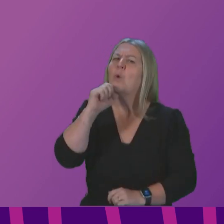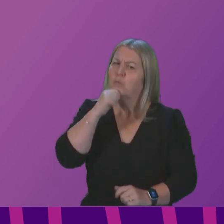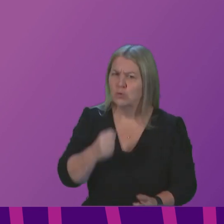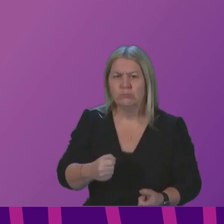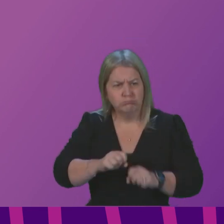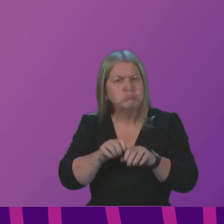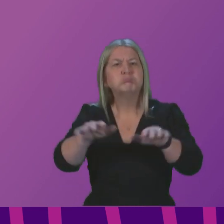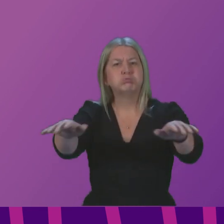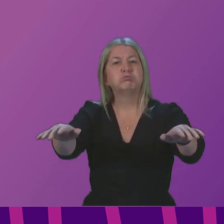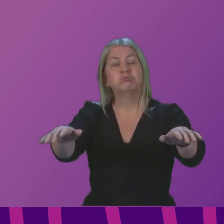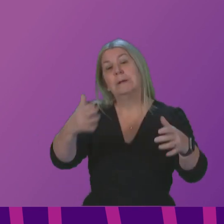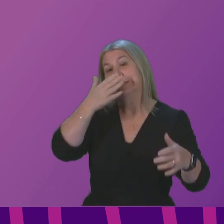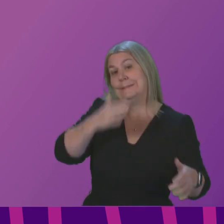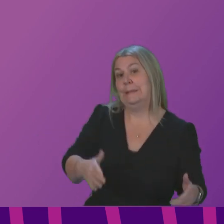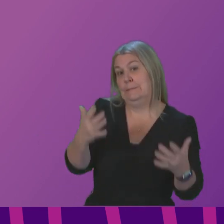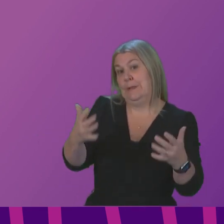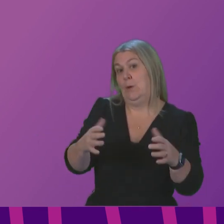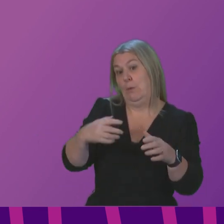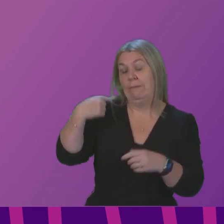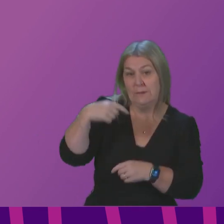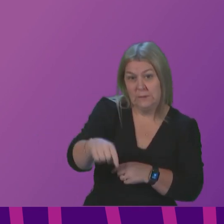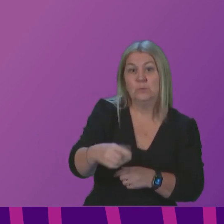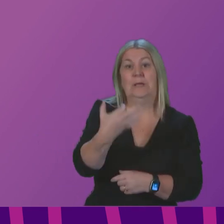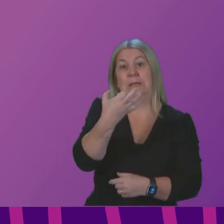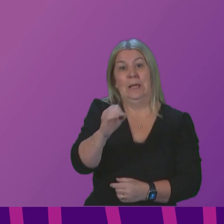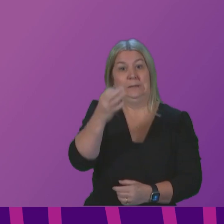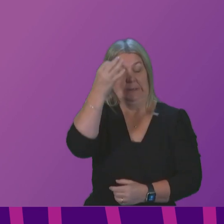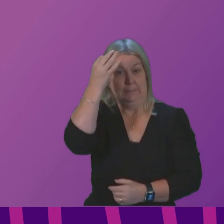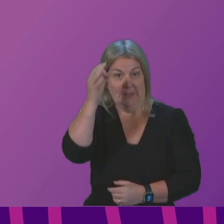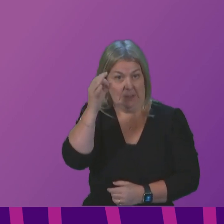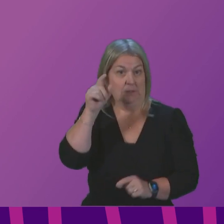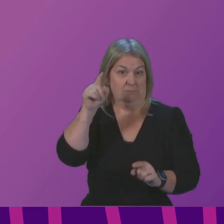out a new 90-minute ticket across buses, trams and trains. Glasgow and Scotland are falling